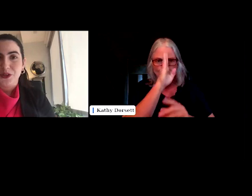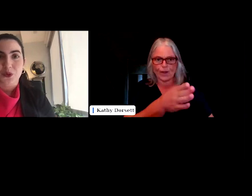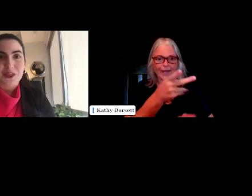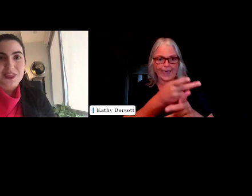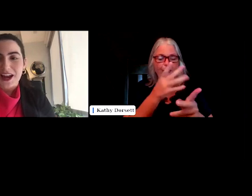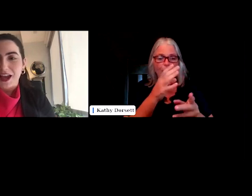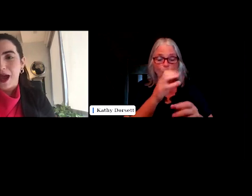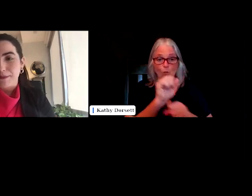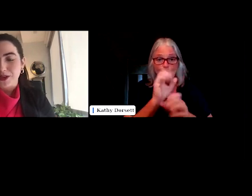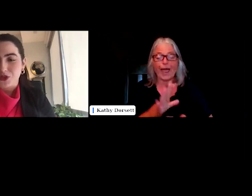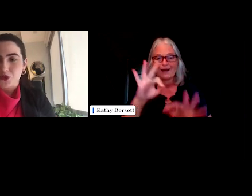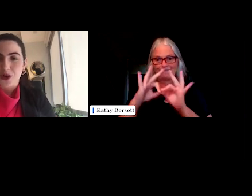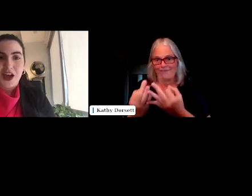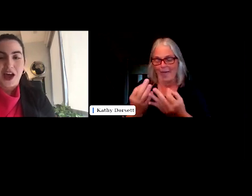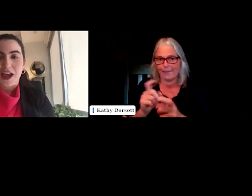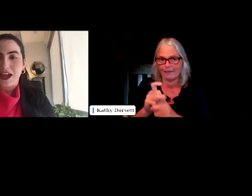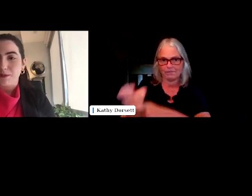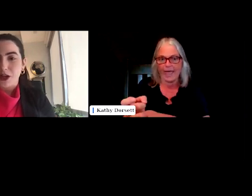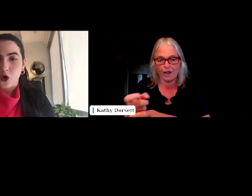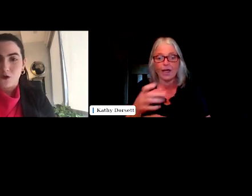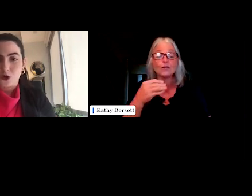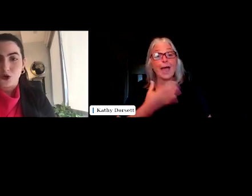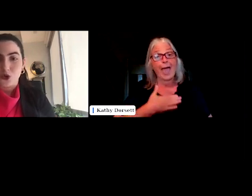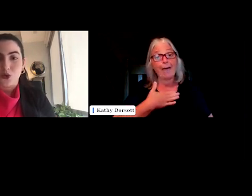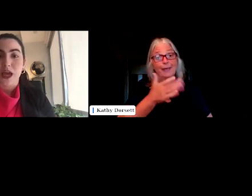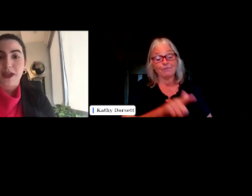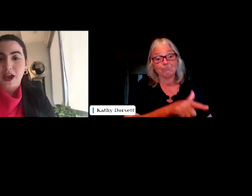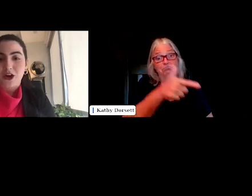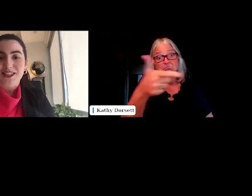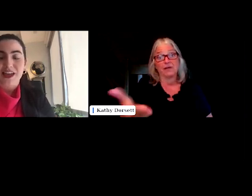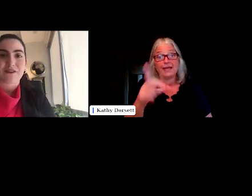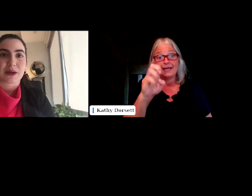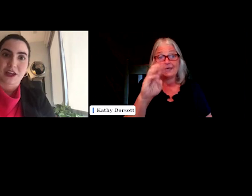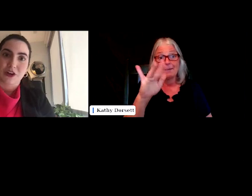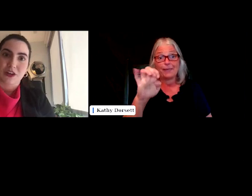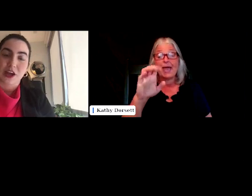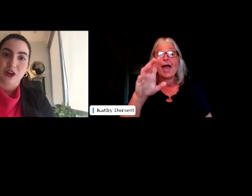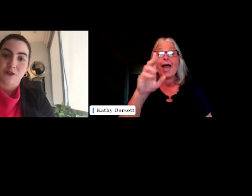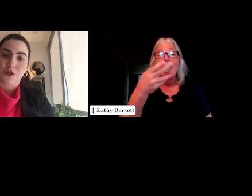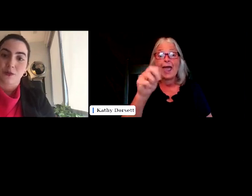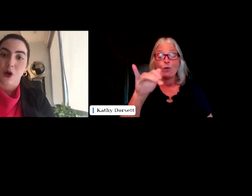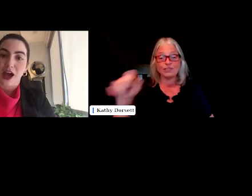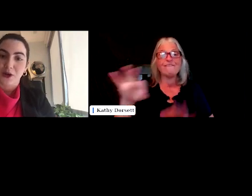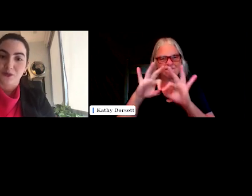So with that I'm happy to hand the mic over to Debbie Harris, a family caregiver from Ohio.